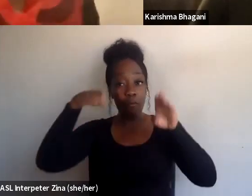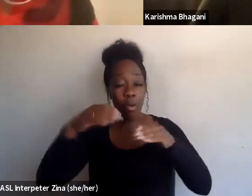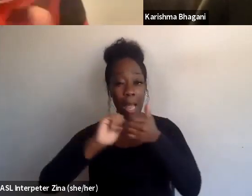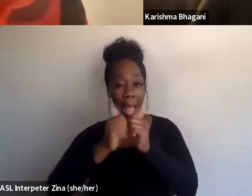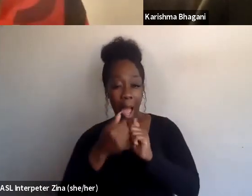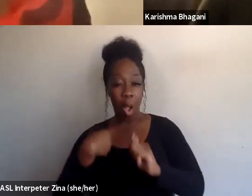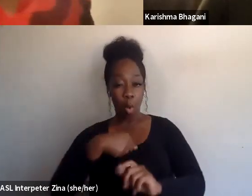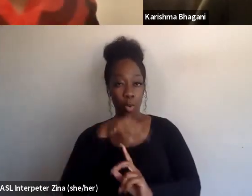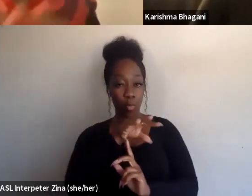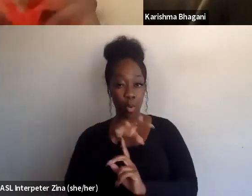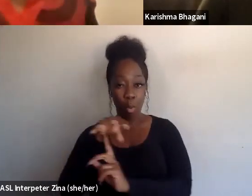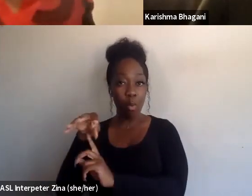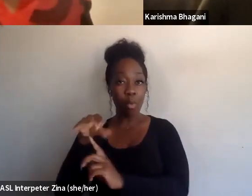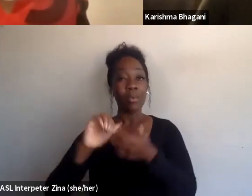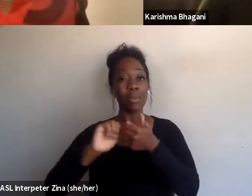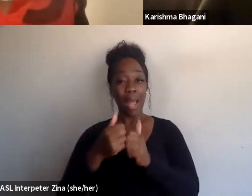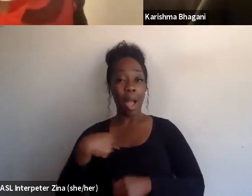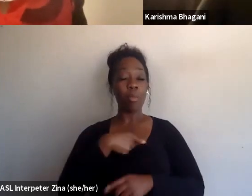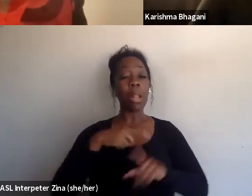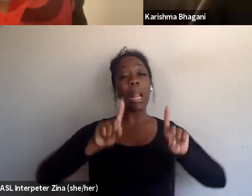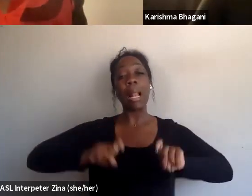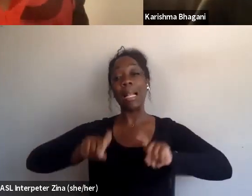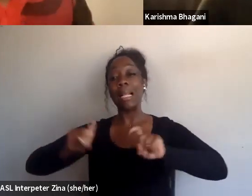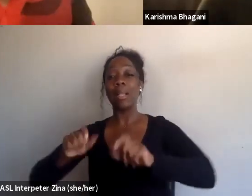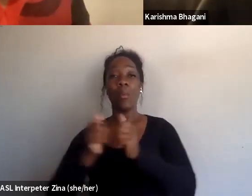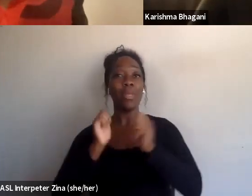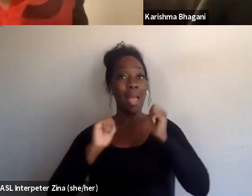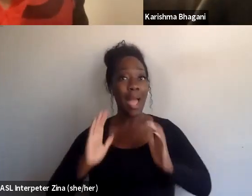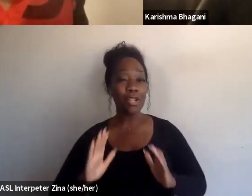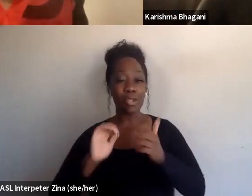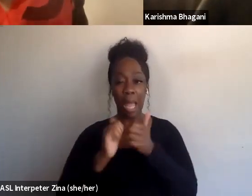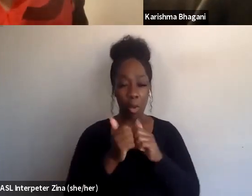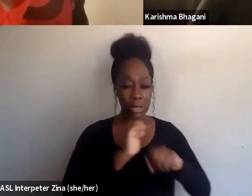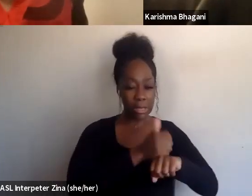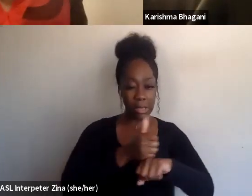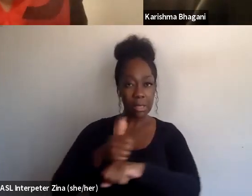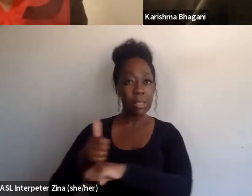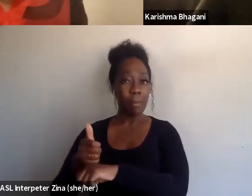with the actors in and putting it together. And where for me the advantage is that